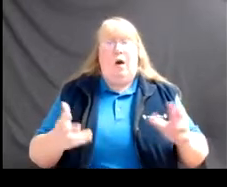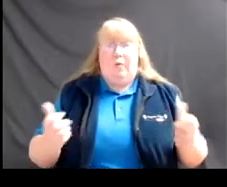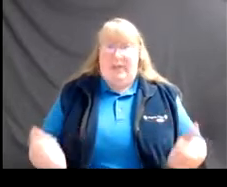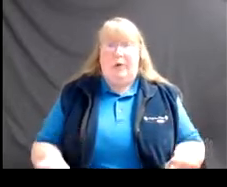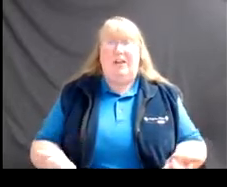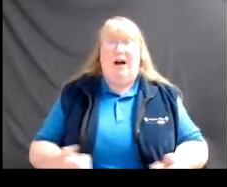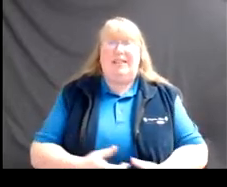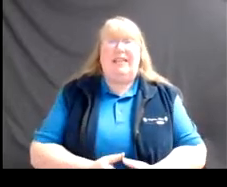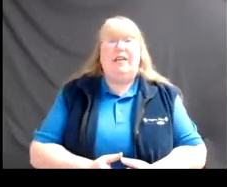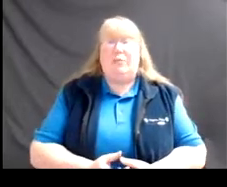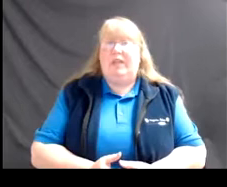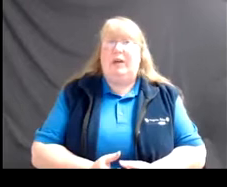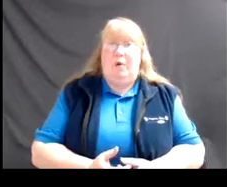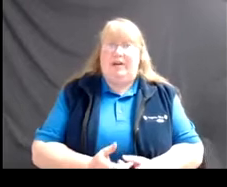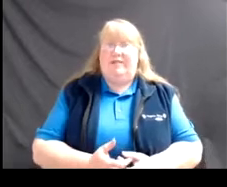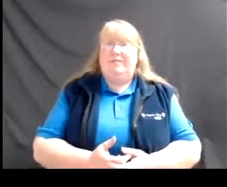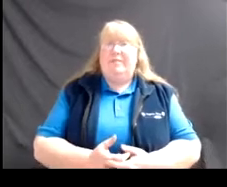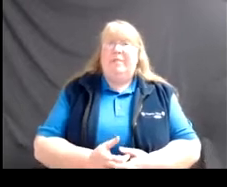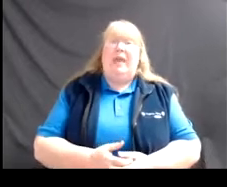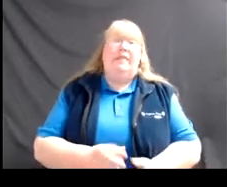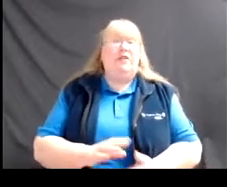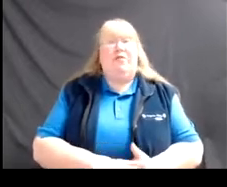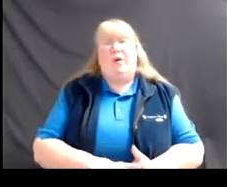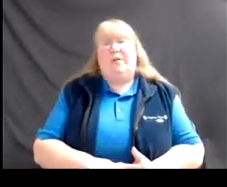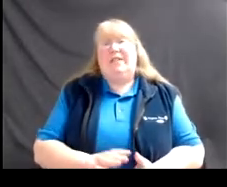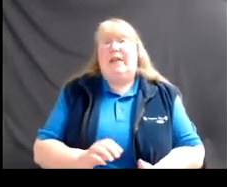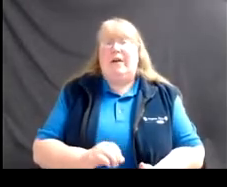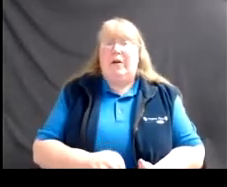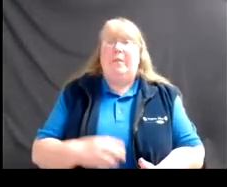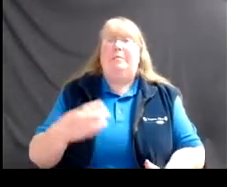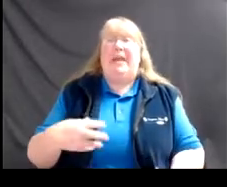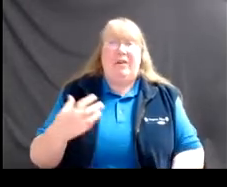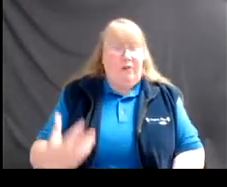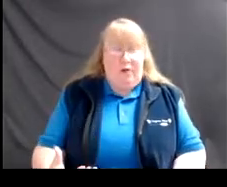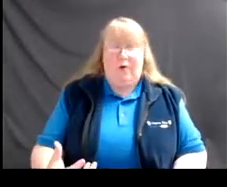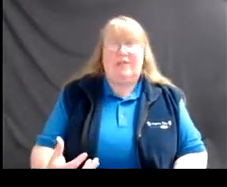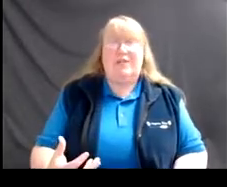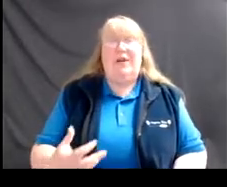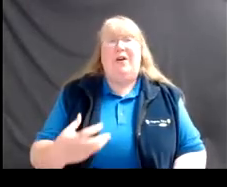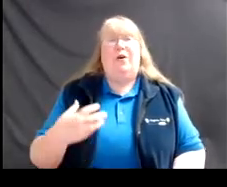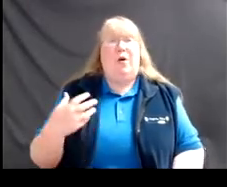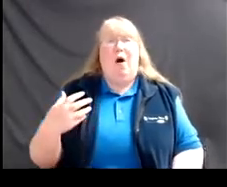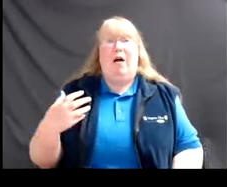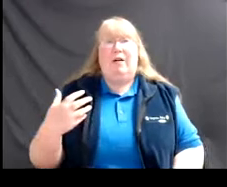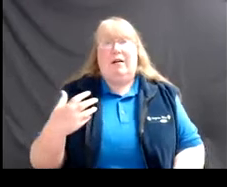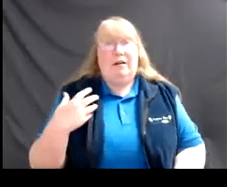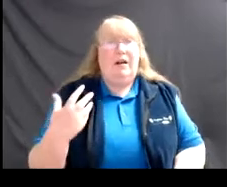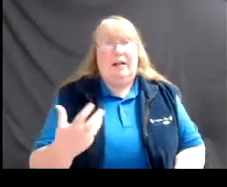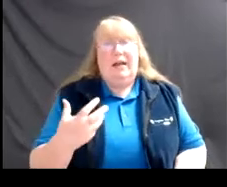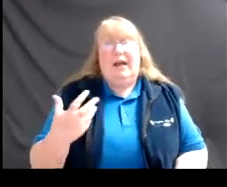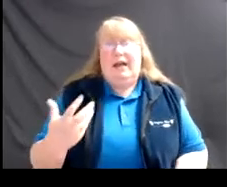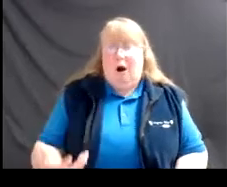with hearing loss is really important. These are phones that are made for folks who are hard